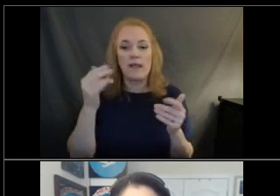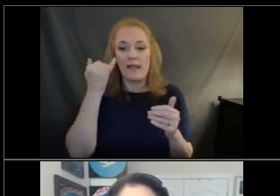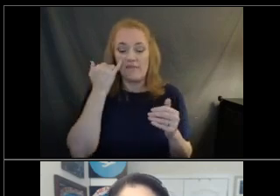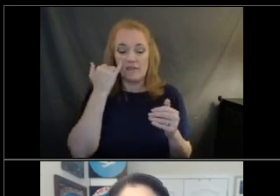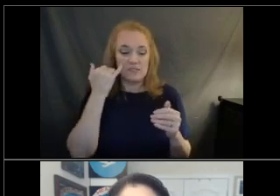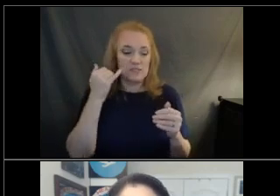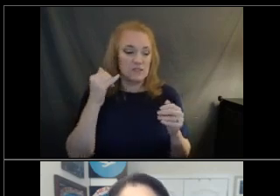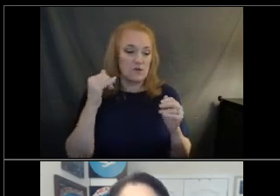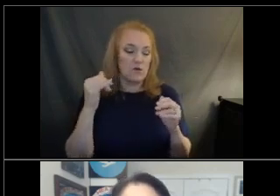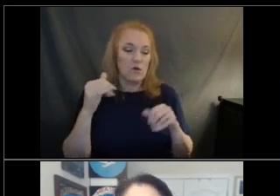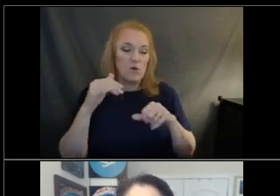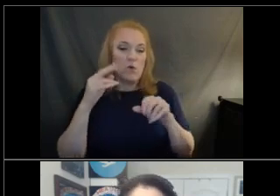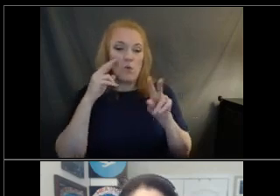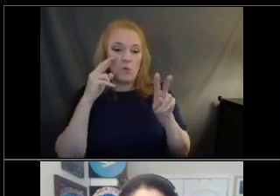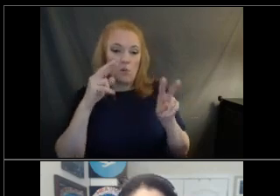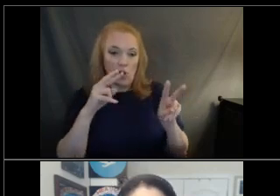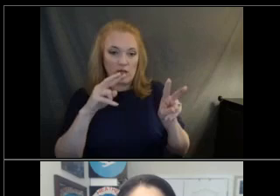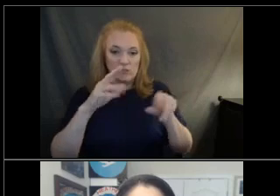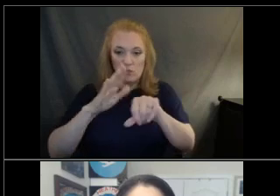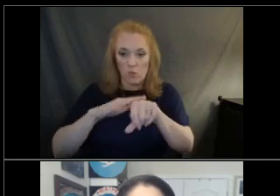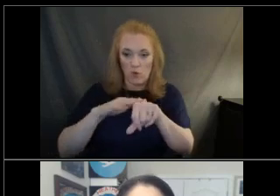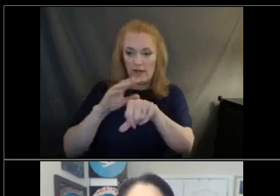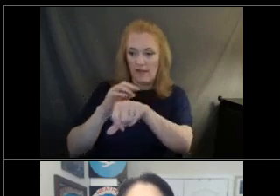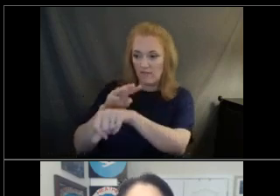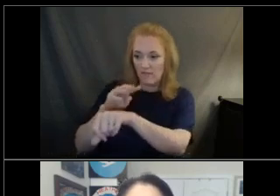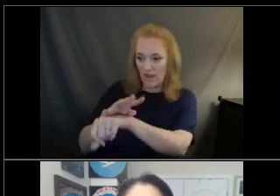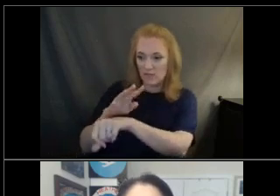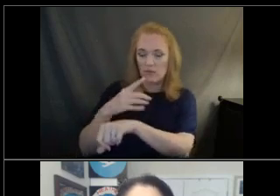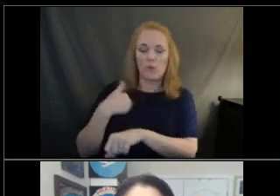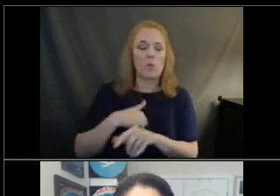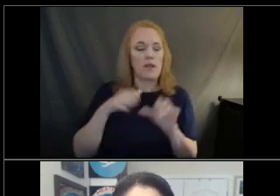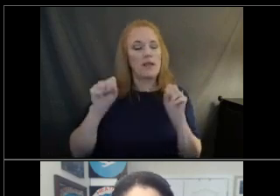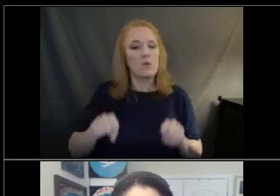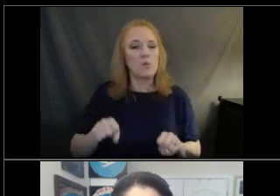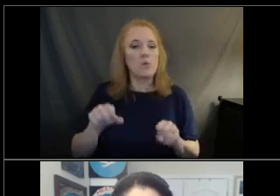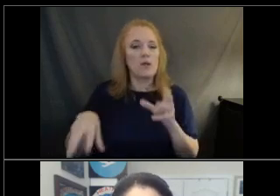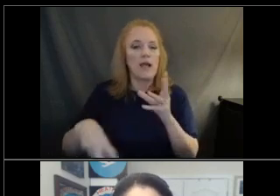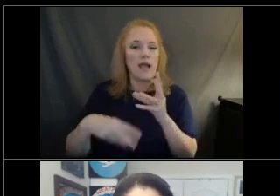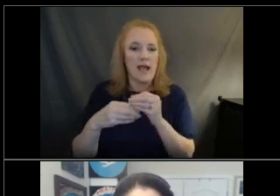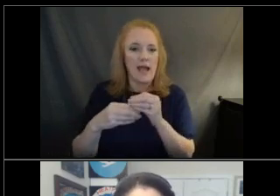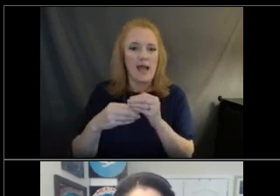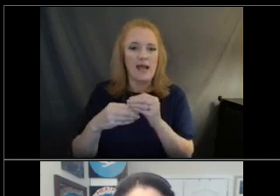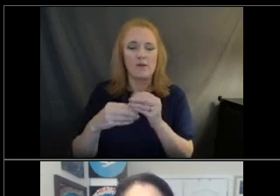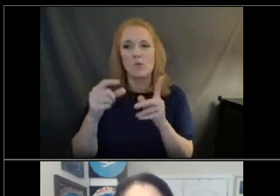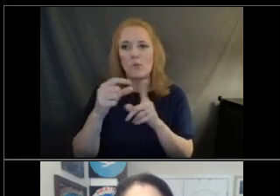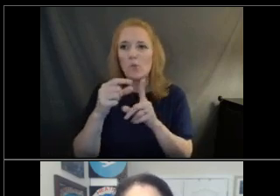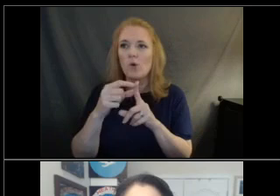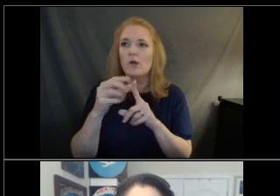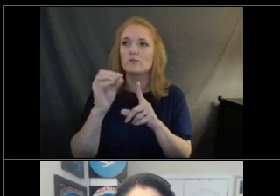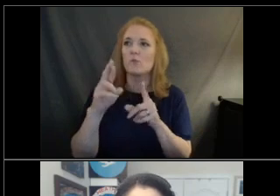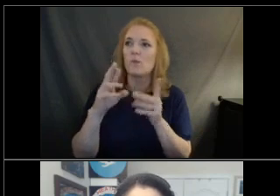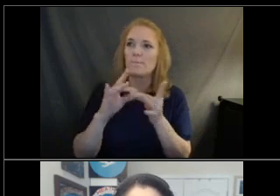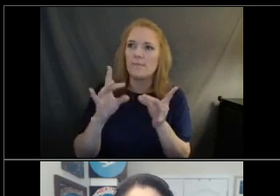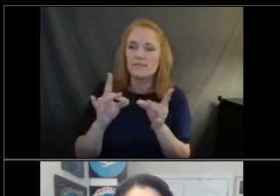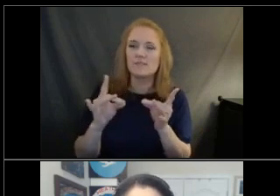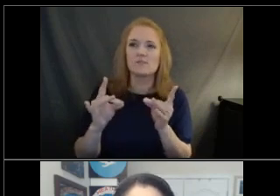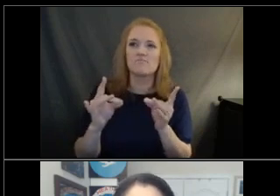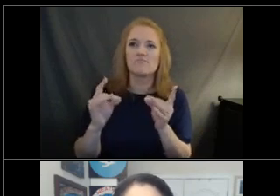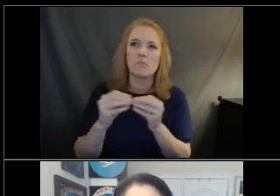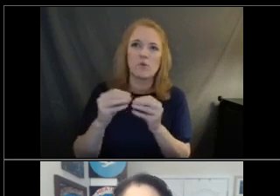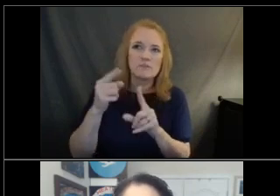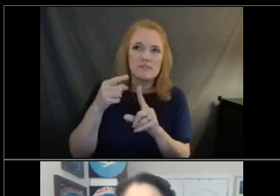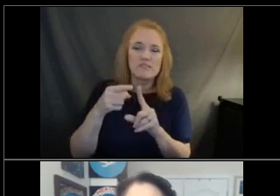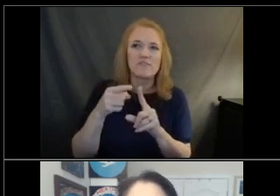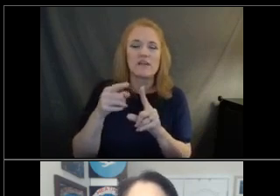or advisory is issued, we can certainly add wording and messaging to alert others that if you